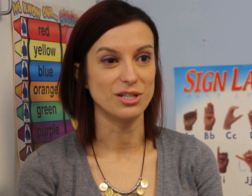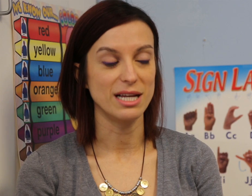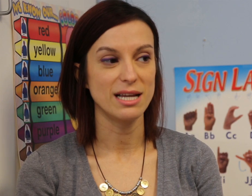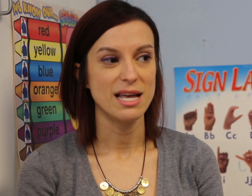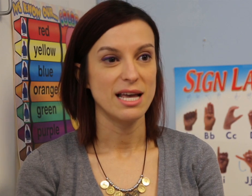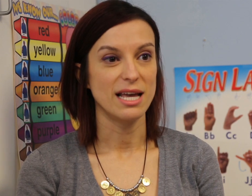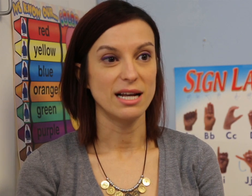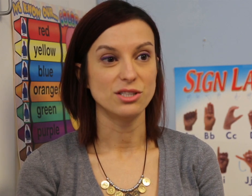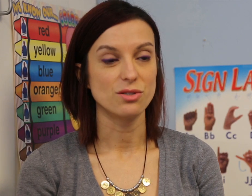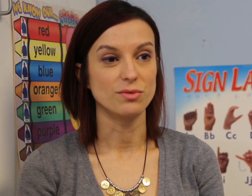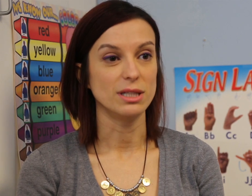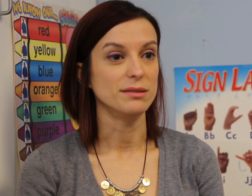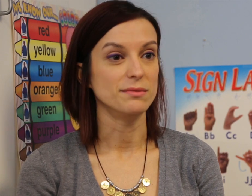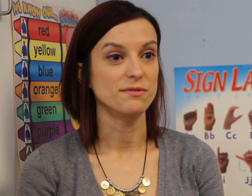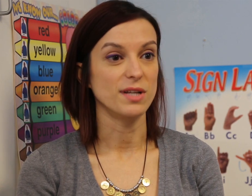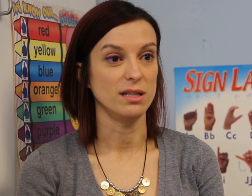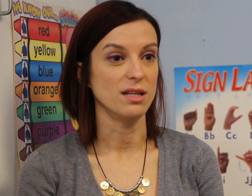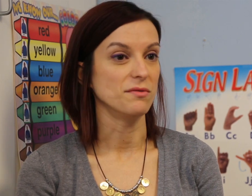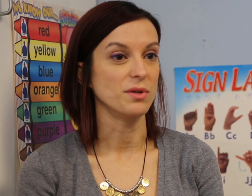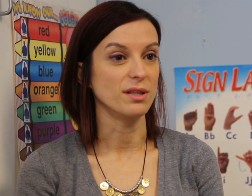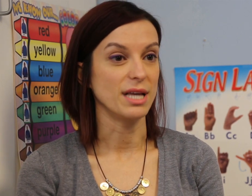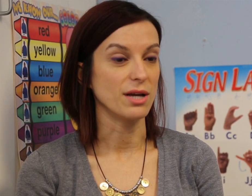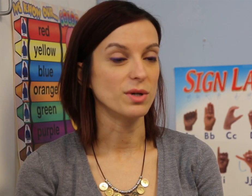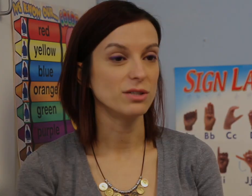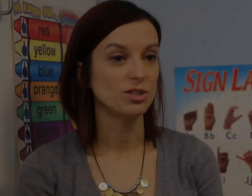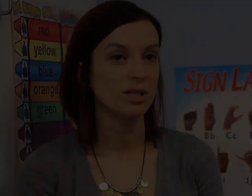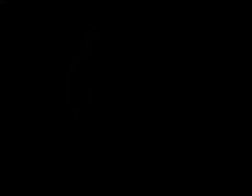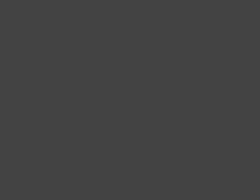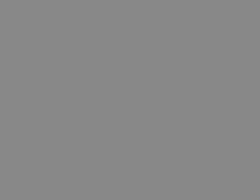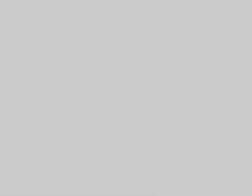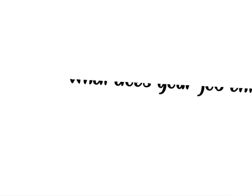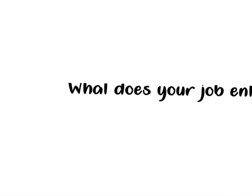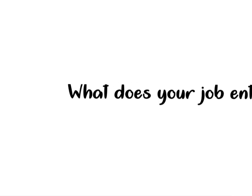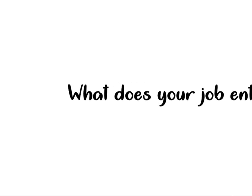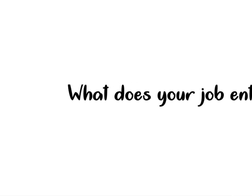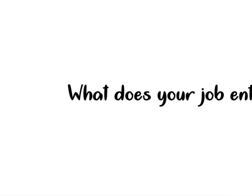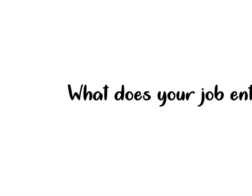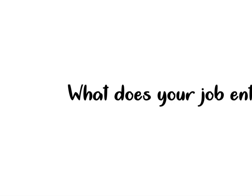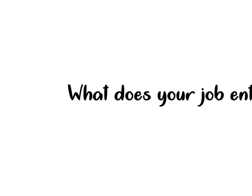learning and I just really fell in love with the language